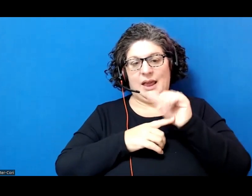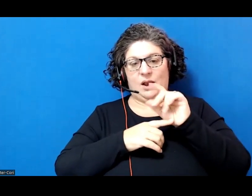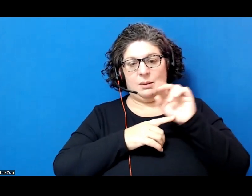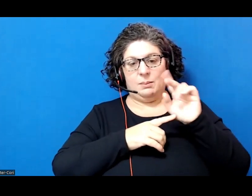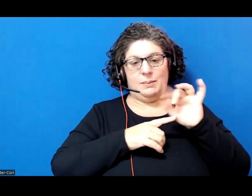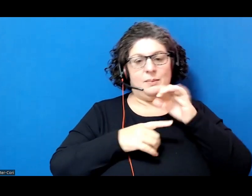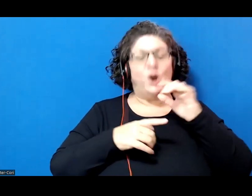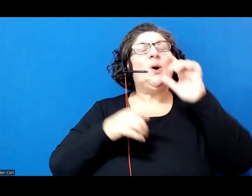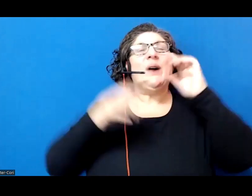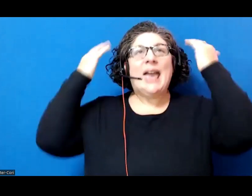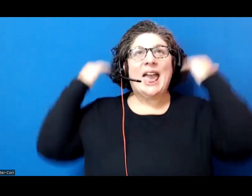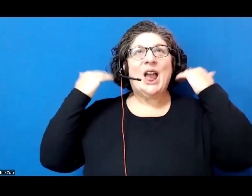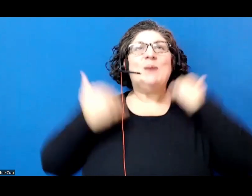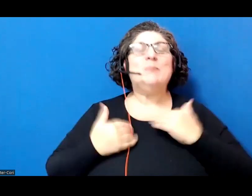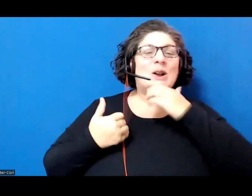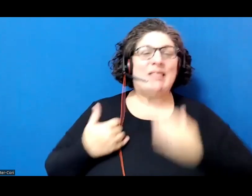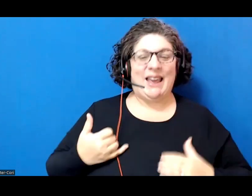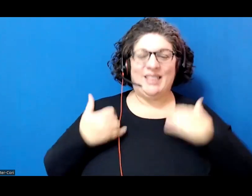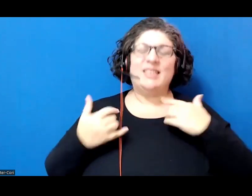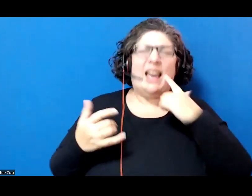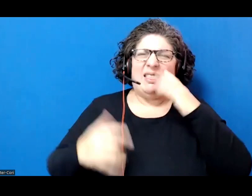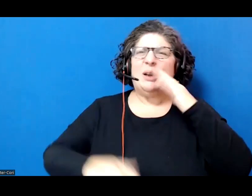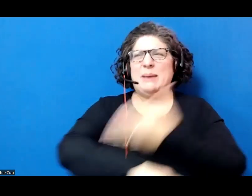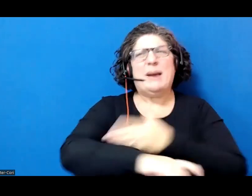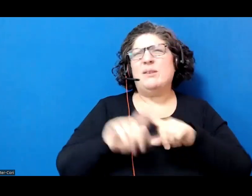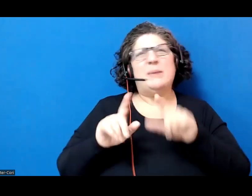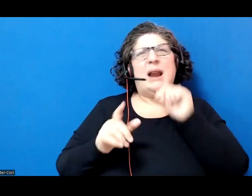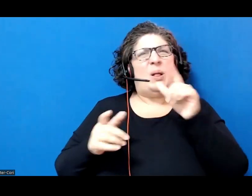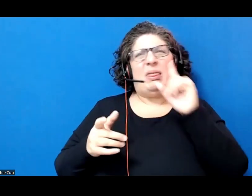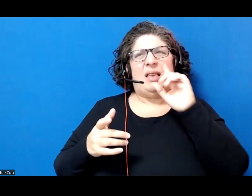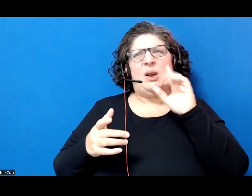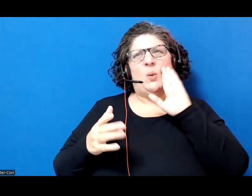I think it will be read, but I'm not thinking it's going to carry any sort of significant